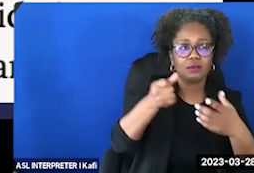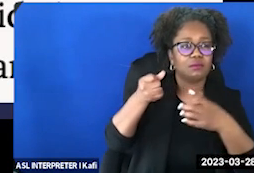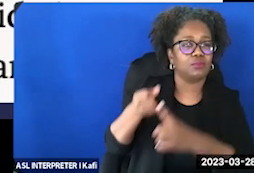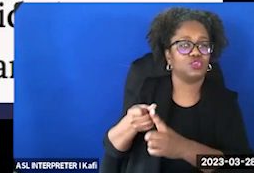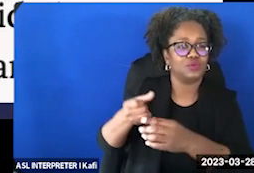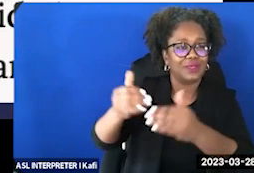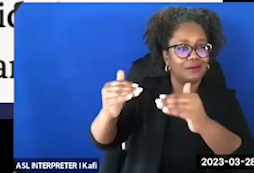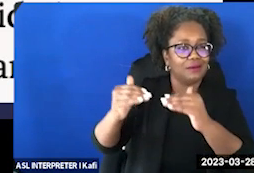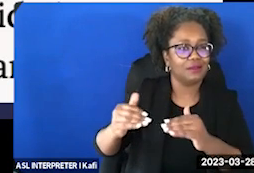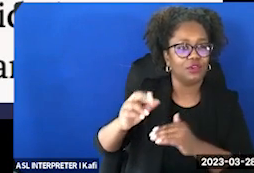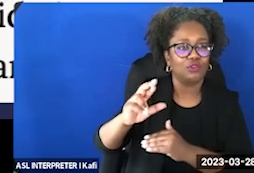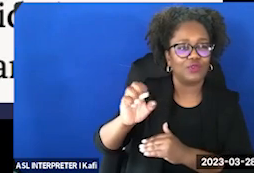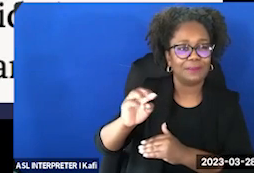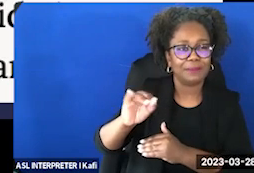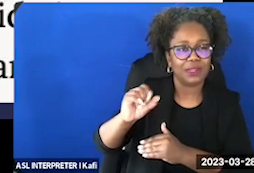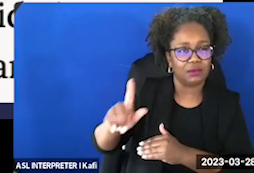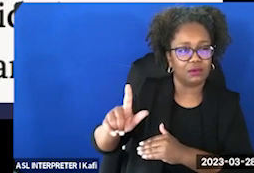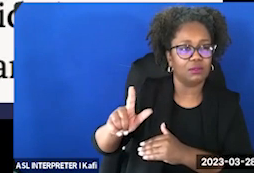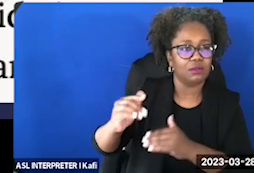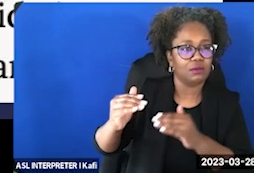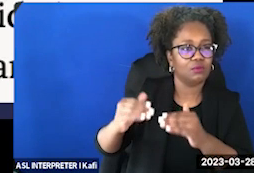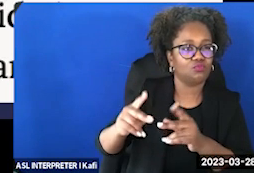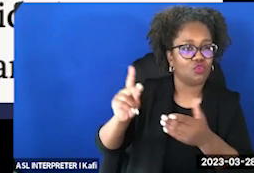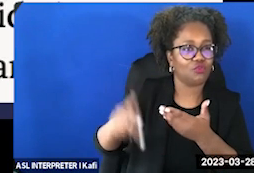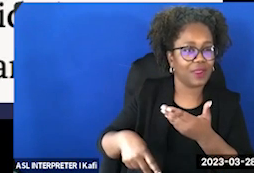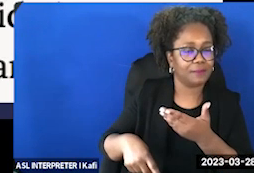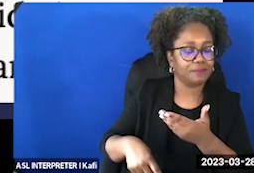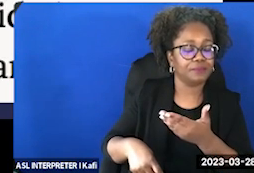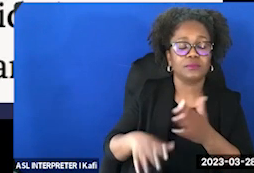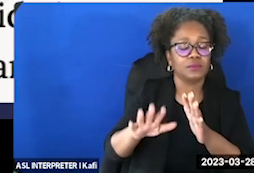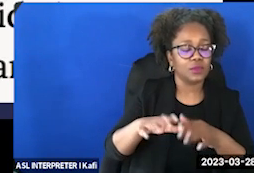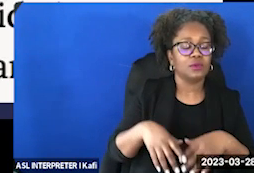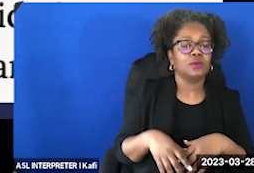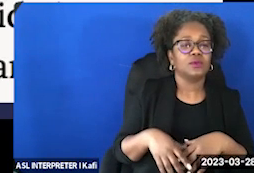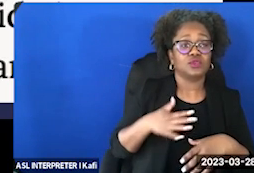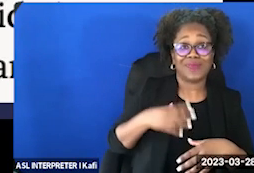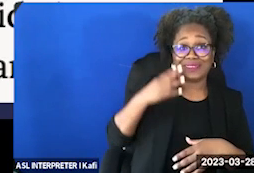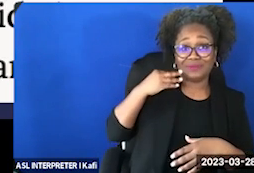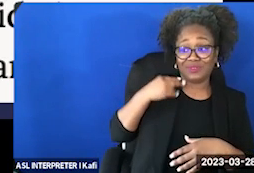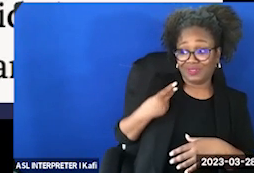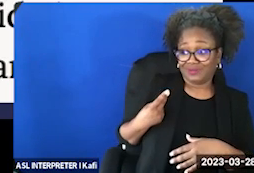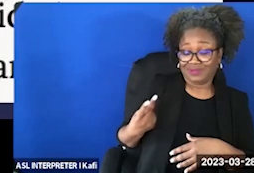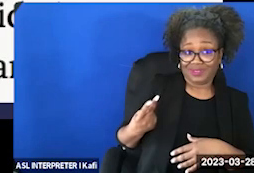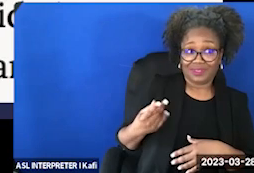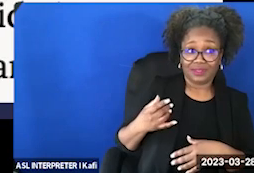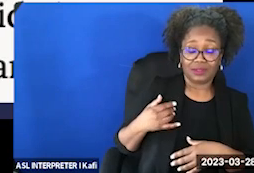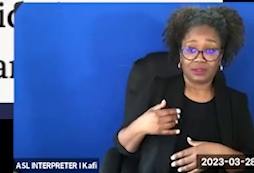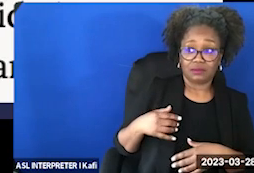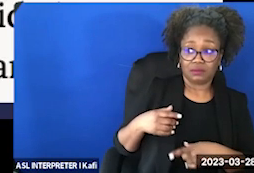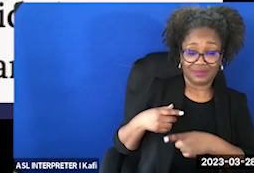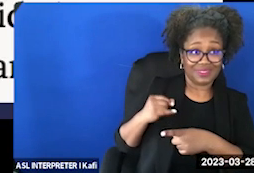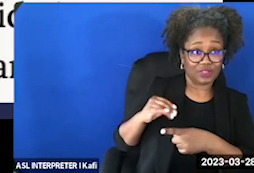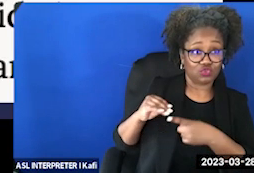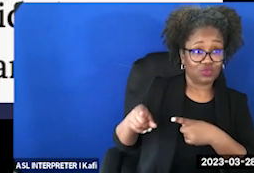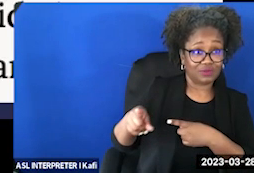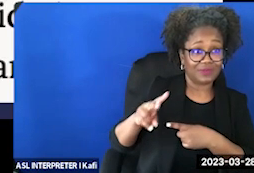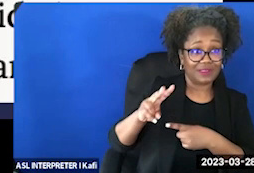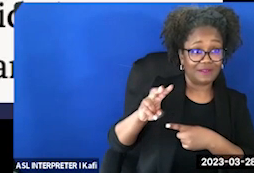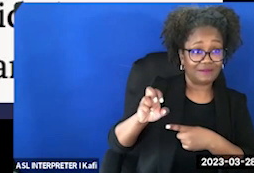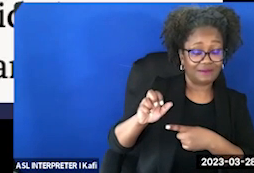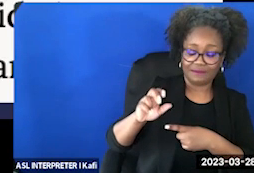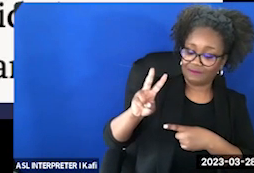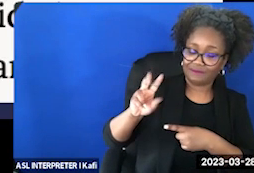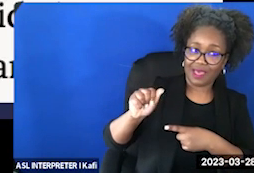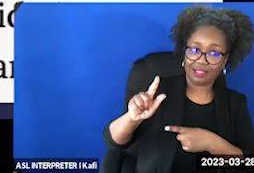Debbie Stine, Science & Technology Policy Academy: And so in this particular case, this student, even though she was a valedictorian of her high school. She had to spend her first year in remedial classes.